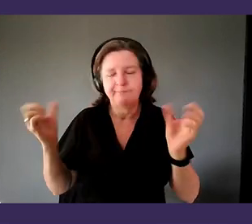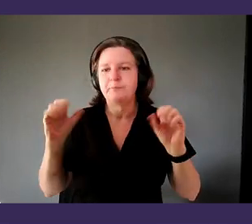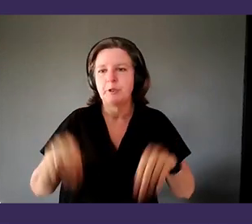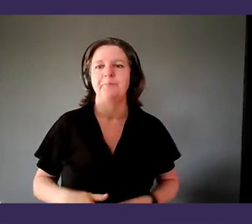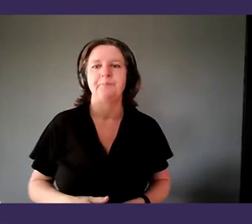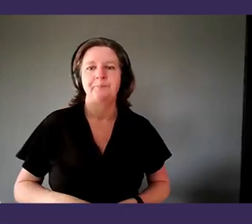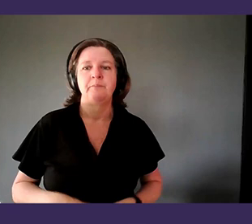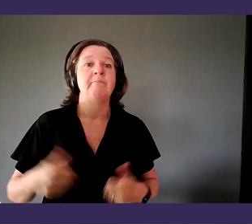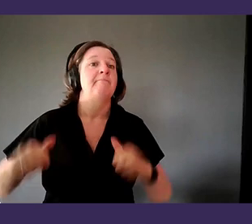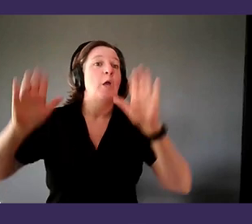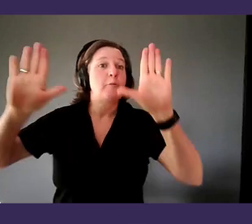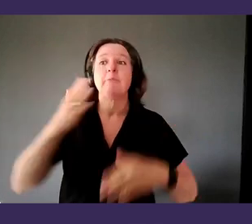Great, thank you for answering that.